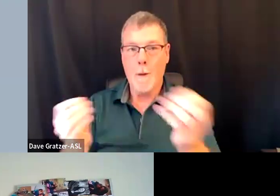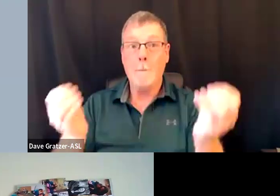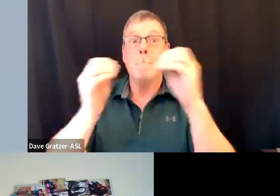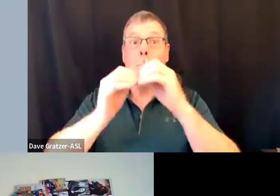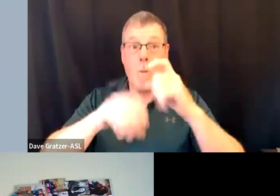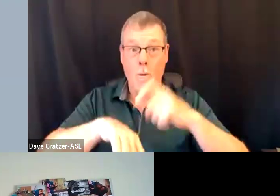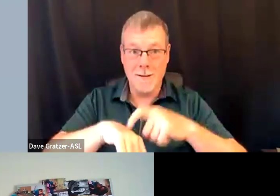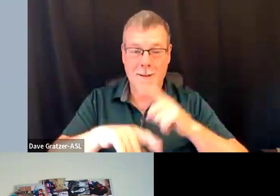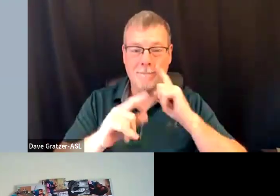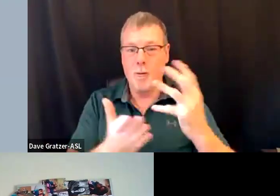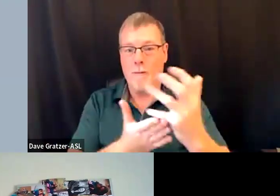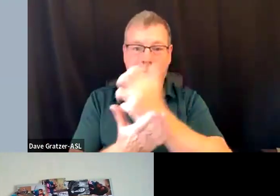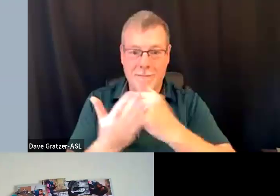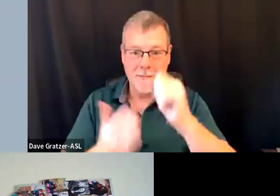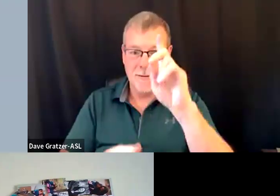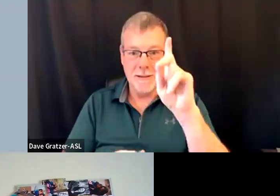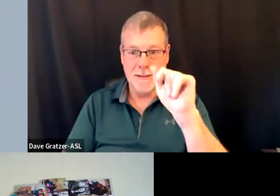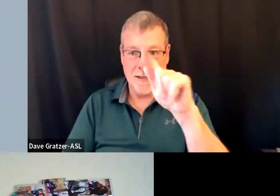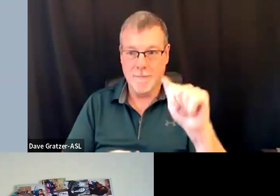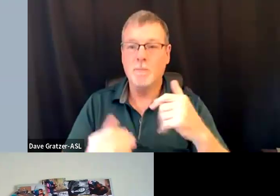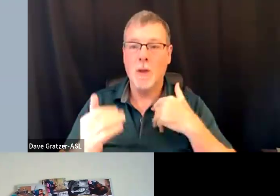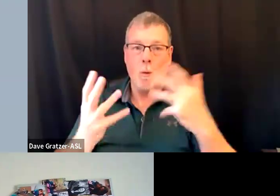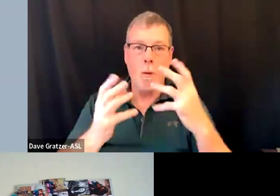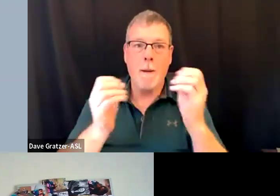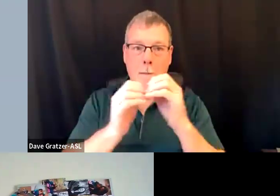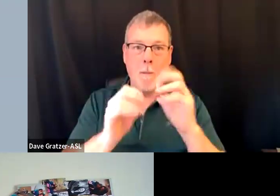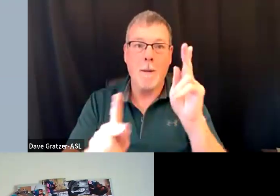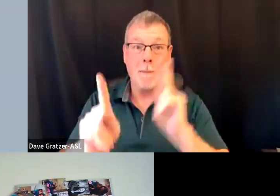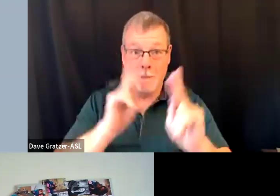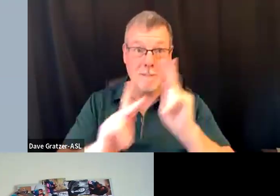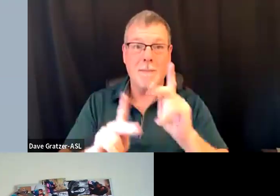on data collection and entry. We want you to spend more time with the people you're serving.